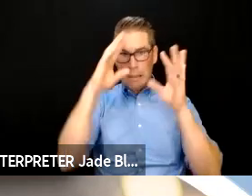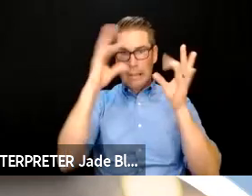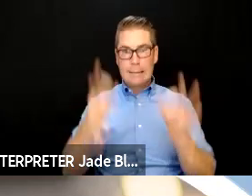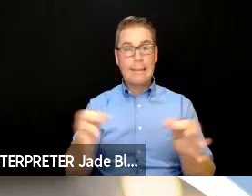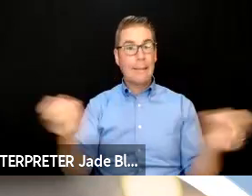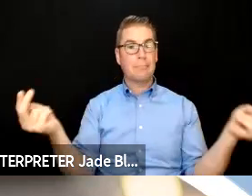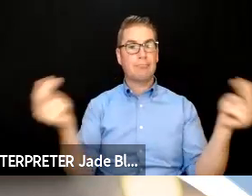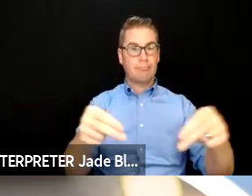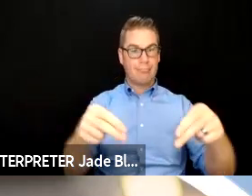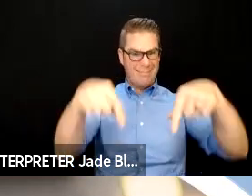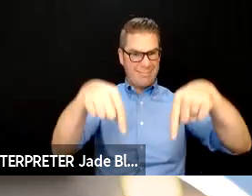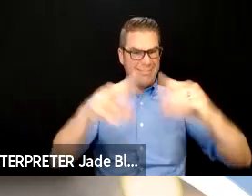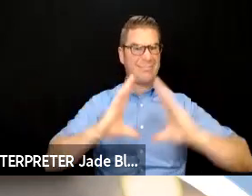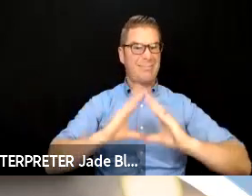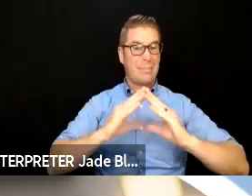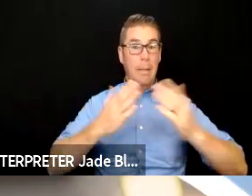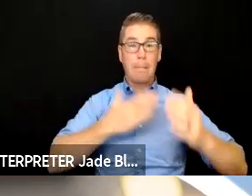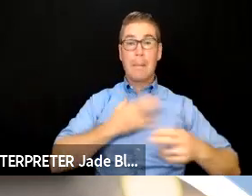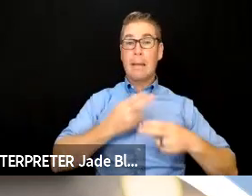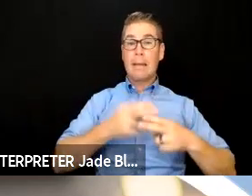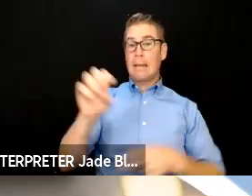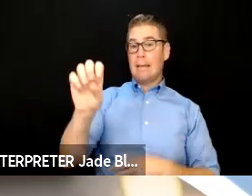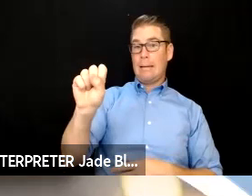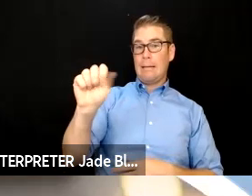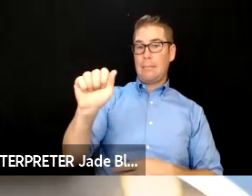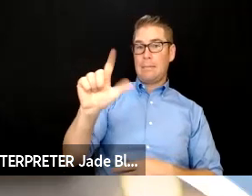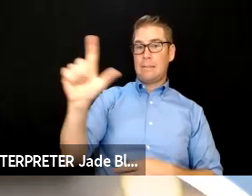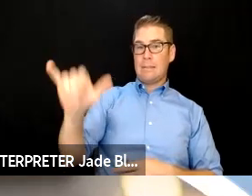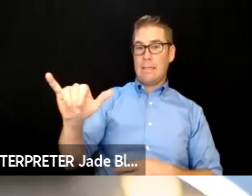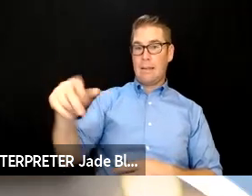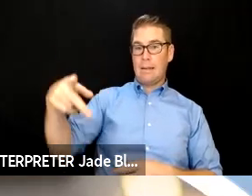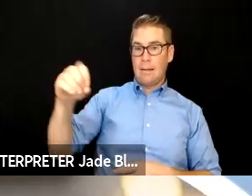Sally Potter: My name is Sally Potter, and I am a faculty member full time faculty member I teach